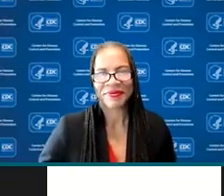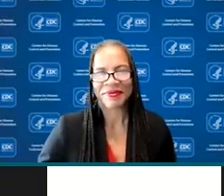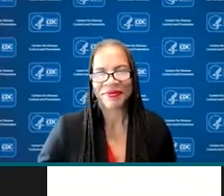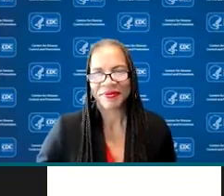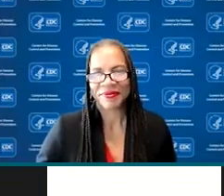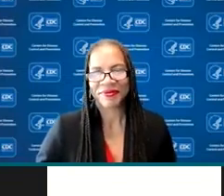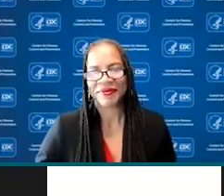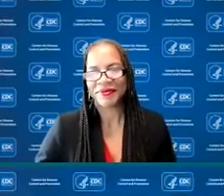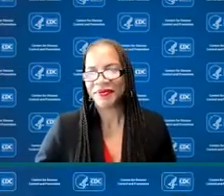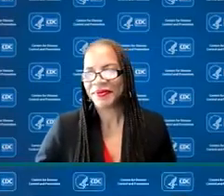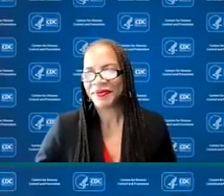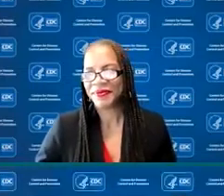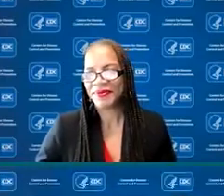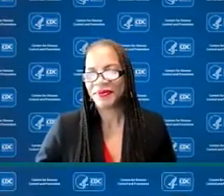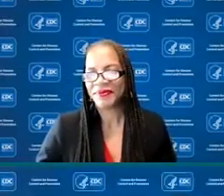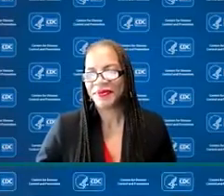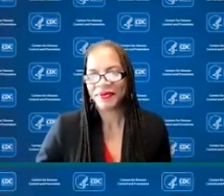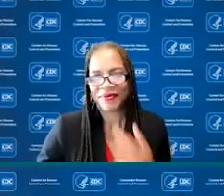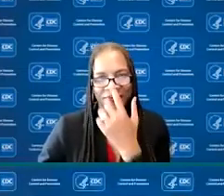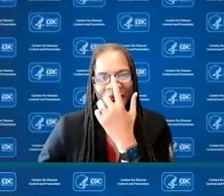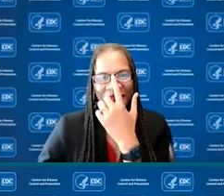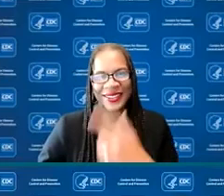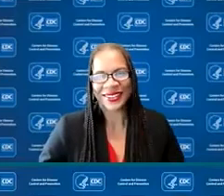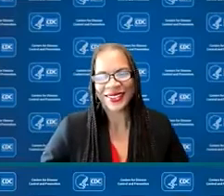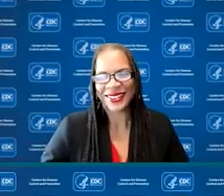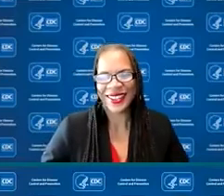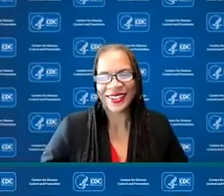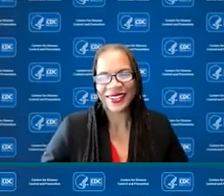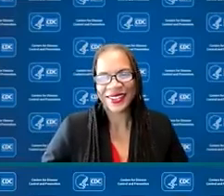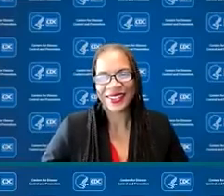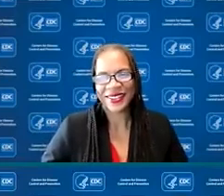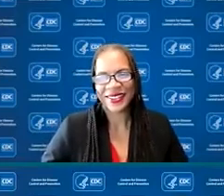Great. Thank you, Dr. Dauphin. That was a very inspirational presentation. And thanks again